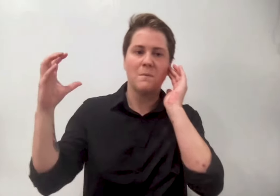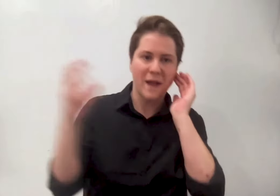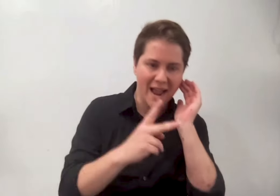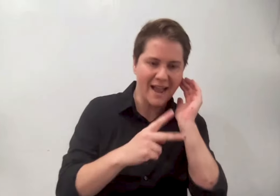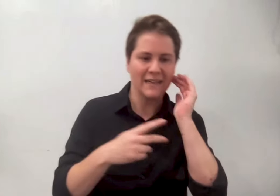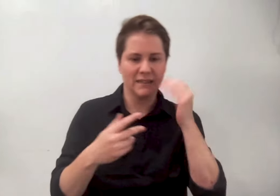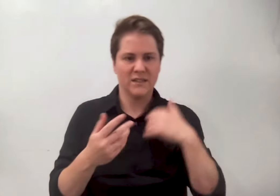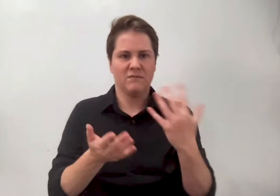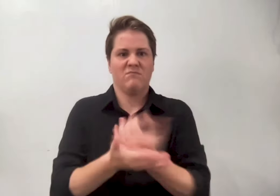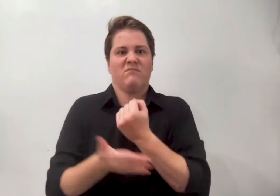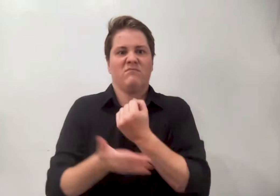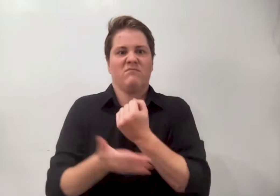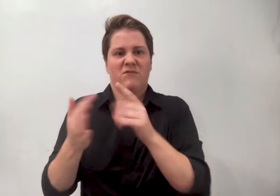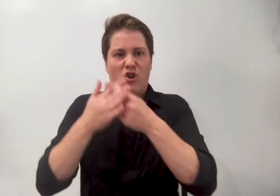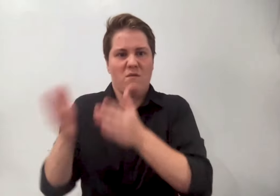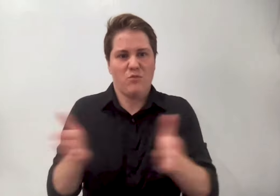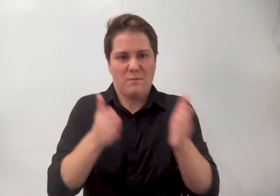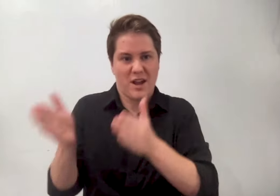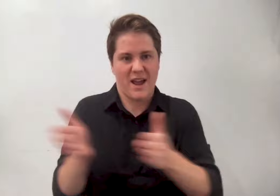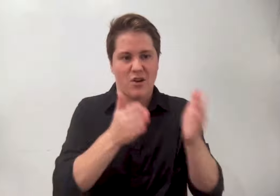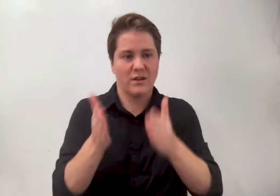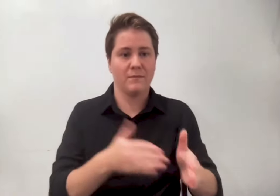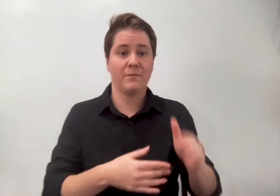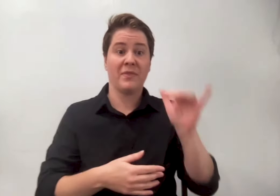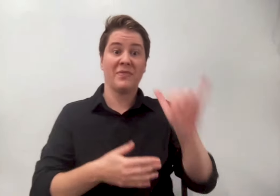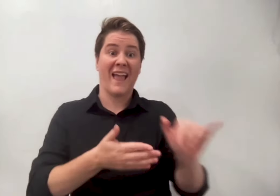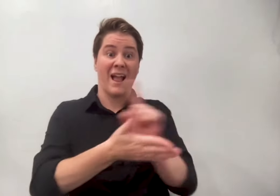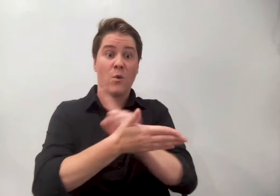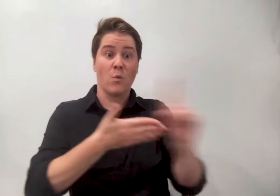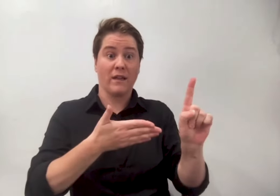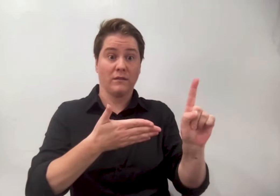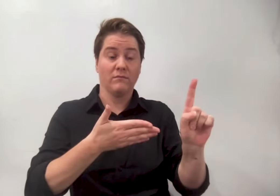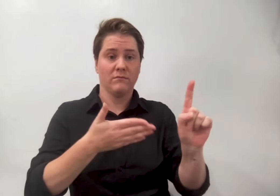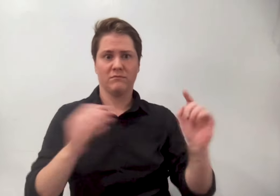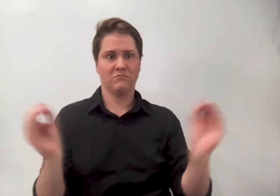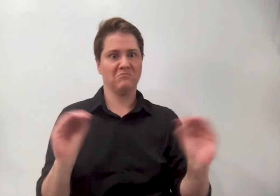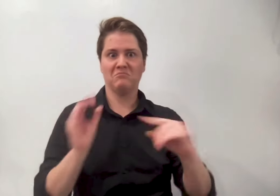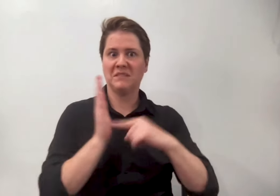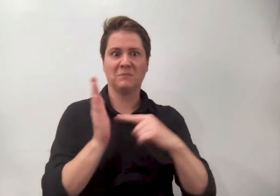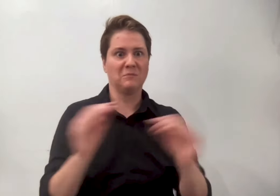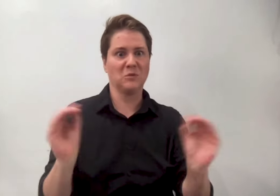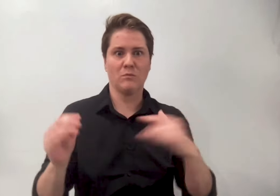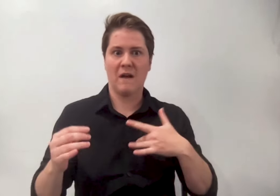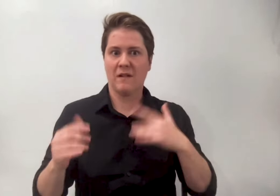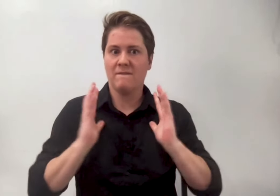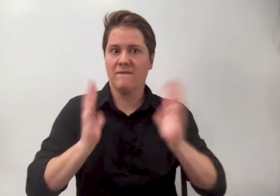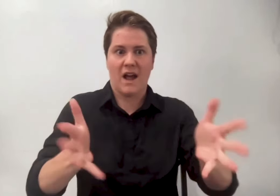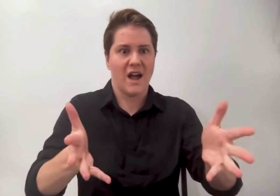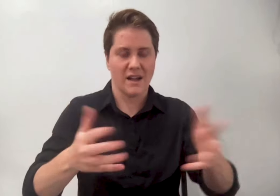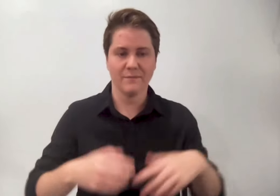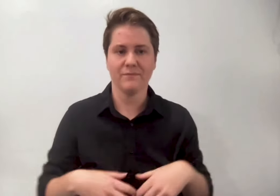So I went back home and started preparing. That week I had no symptoms and felt fine.